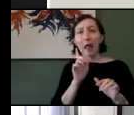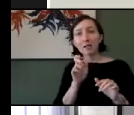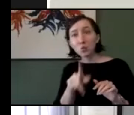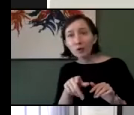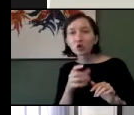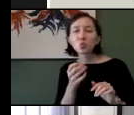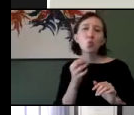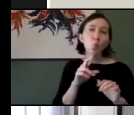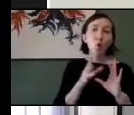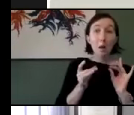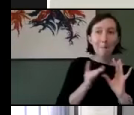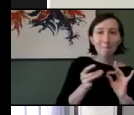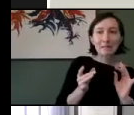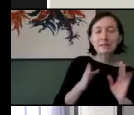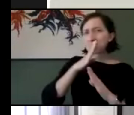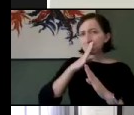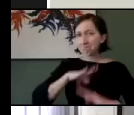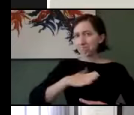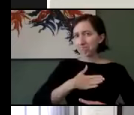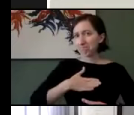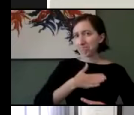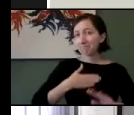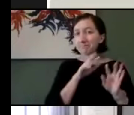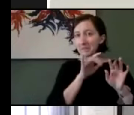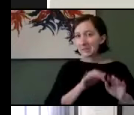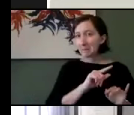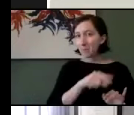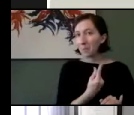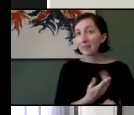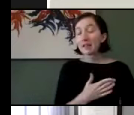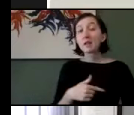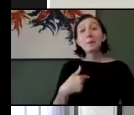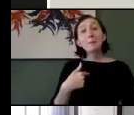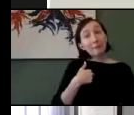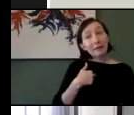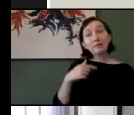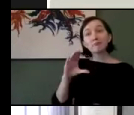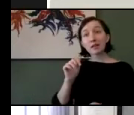throughout today's presentation. Carolyn, myself and others on the team will be keeping an eye on that